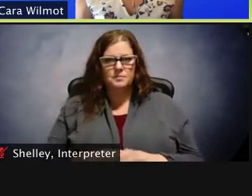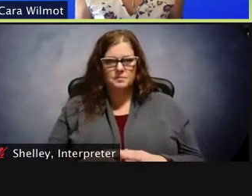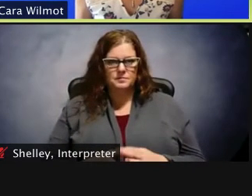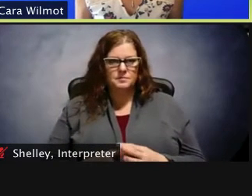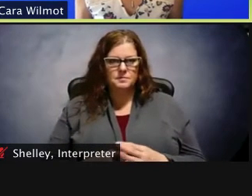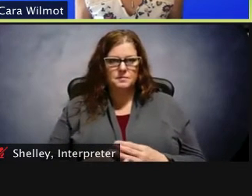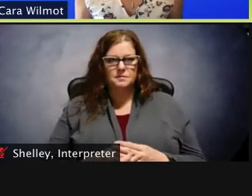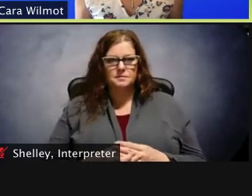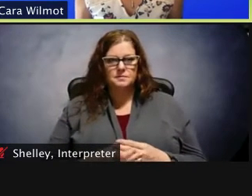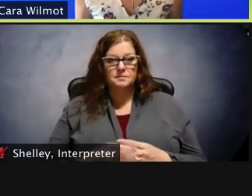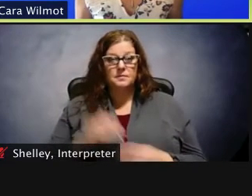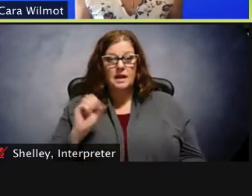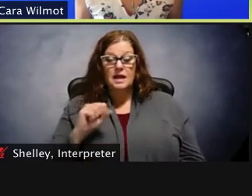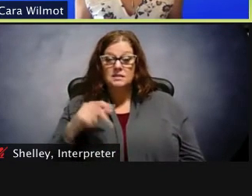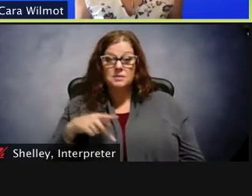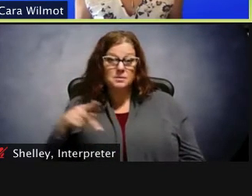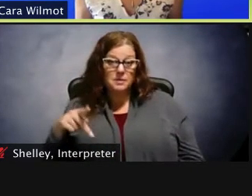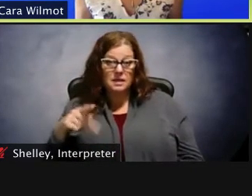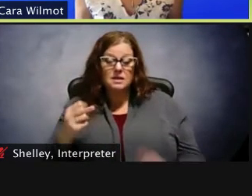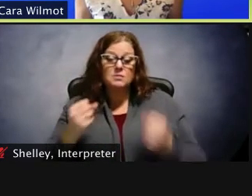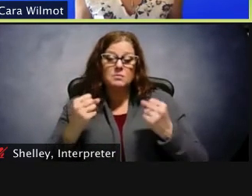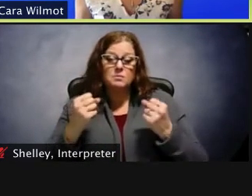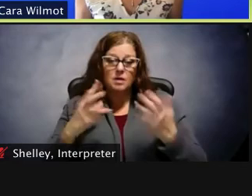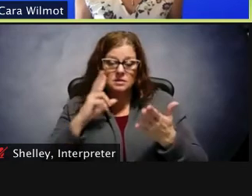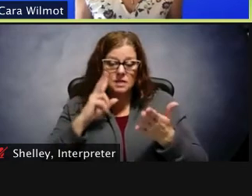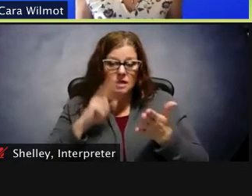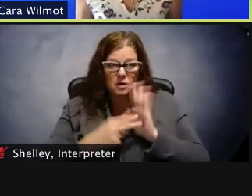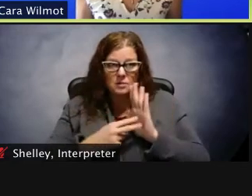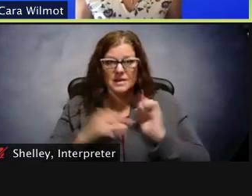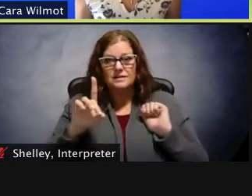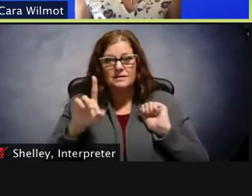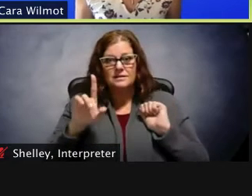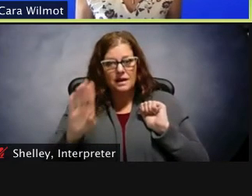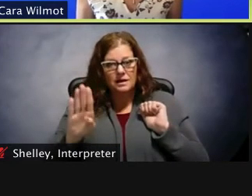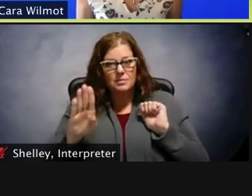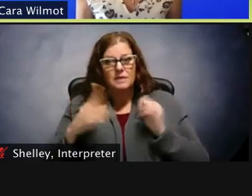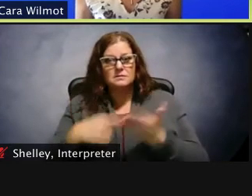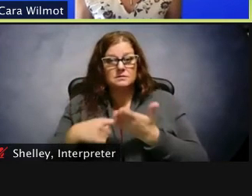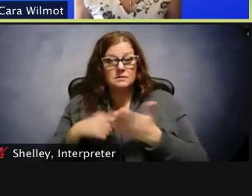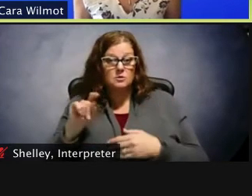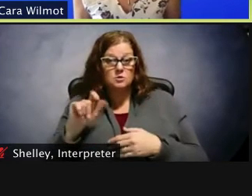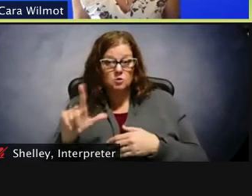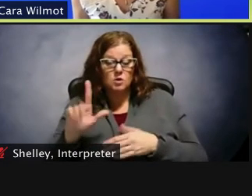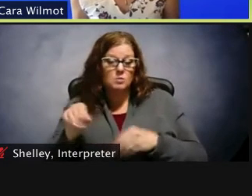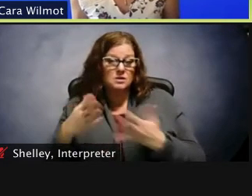The SPP is a multipurpose database discussion tool that presents a picture of standardized